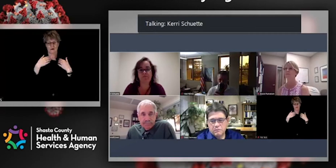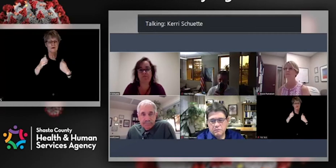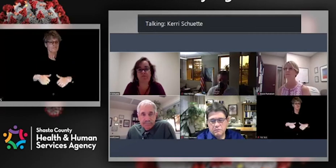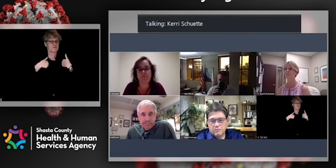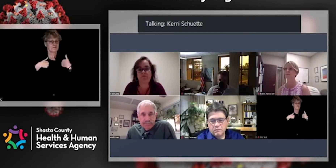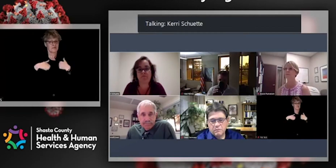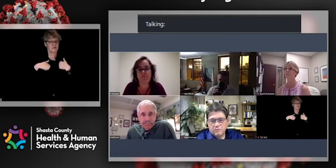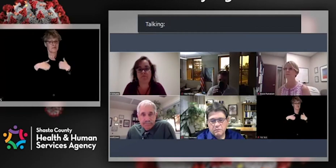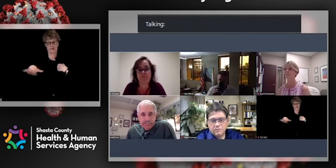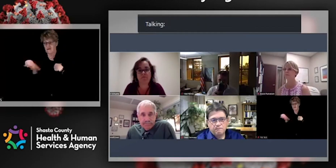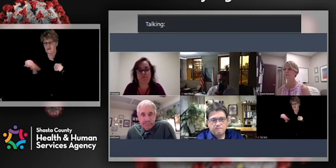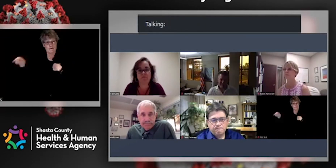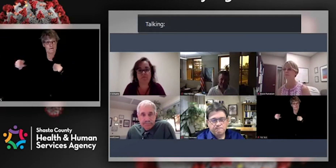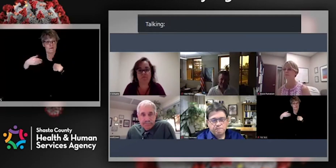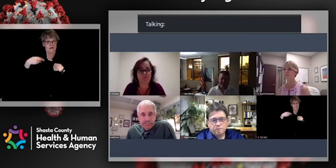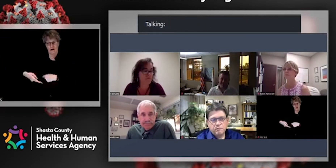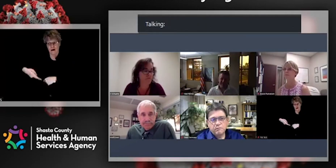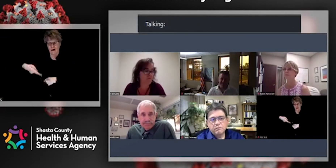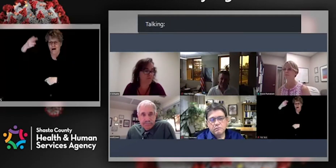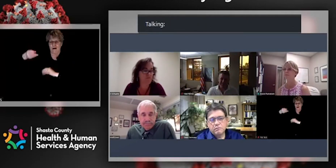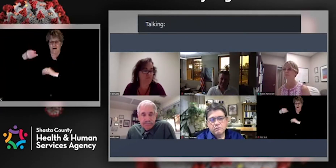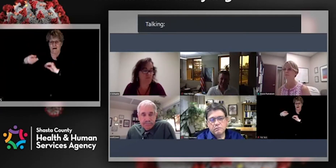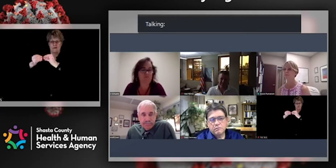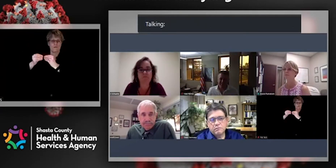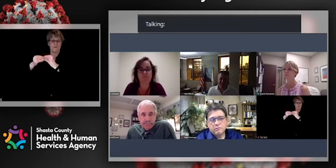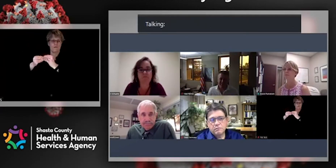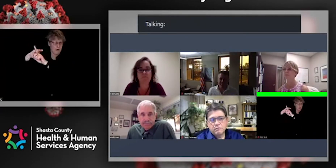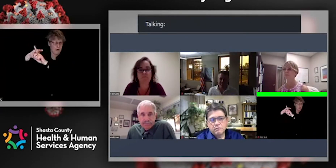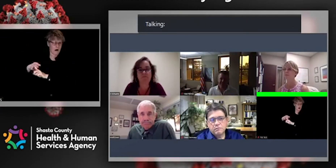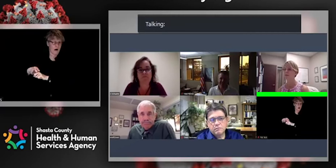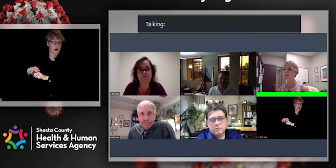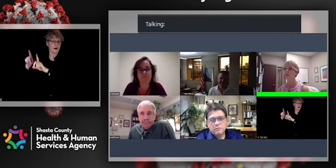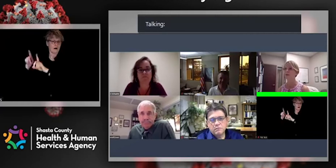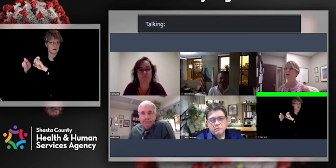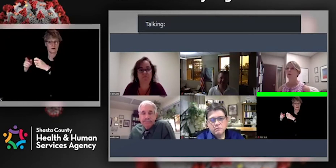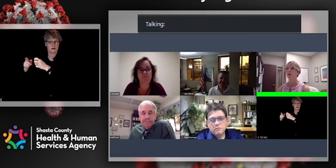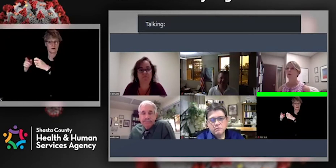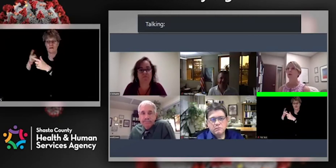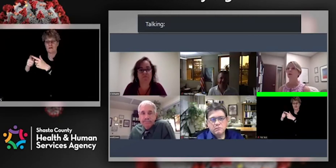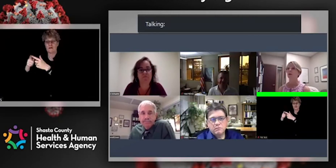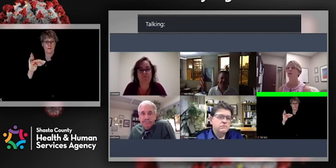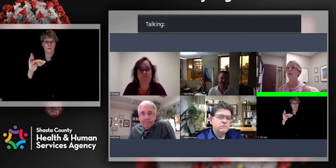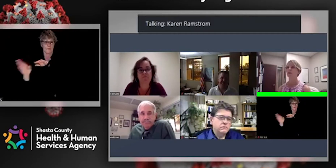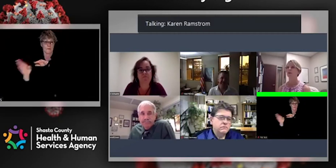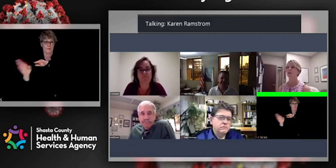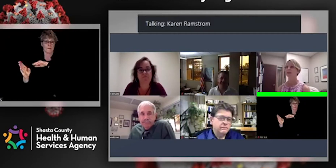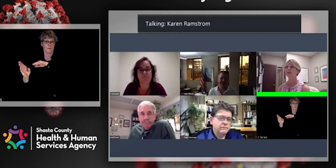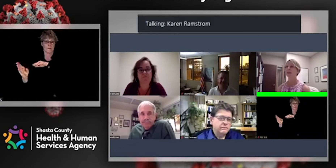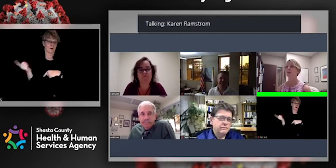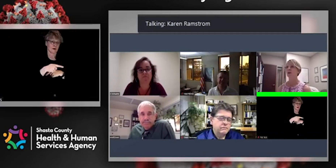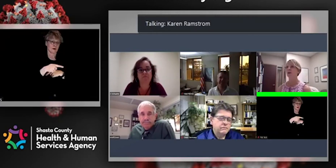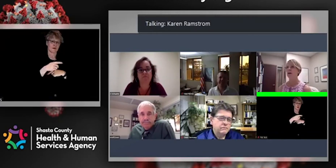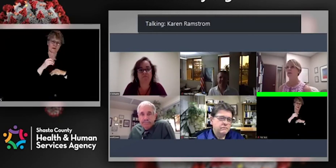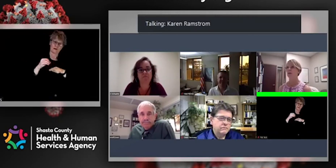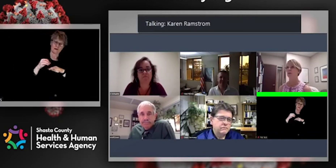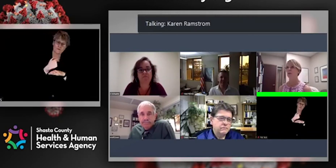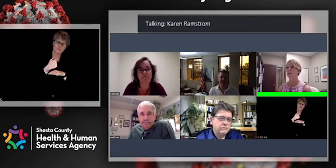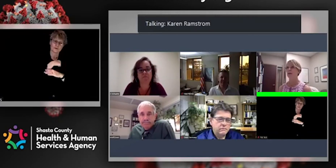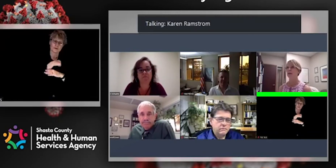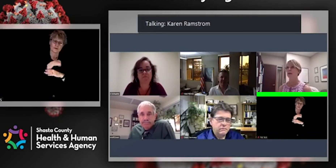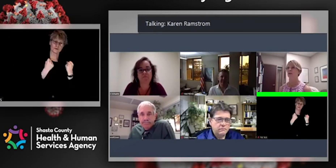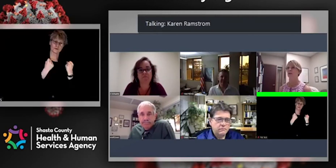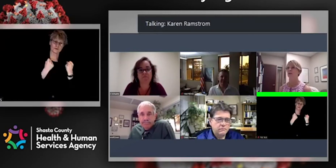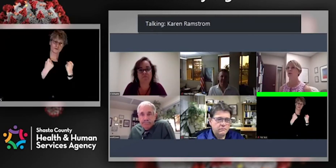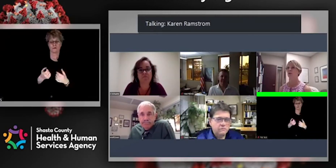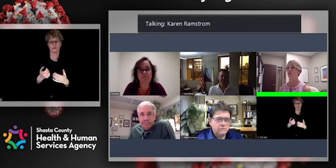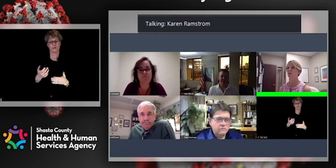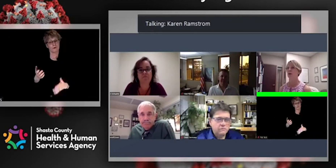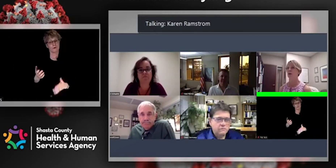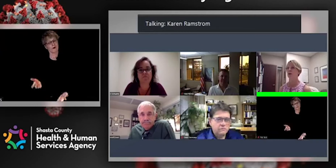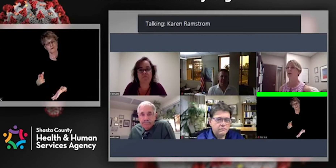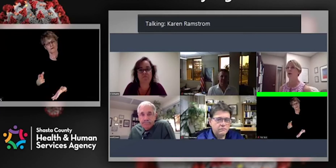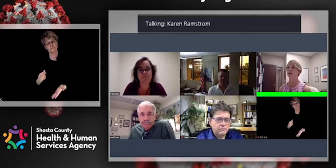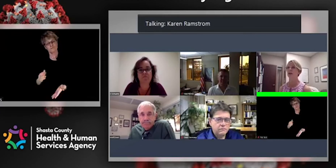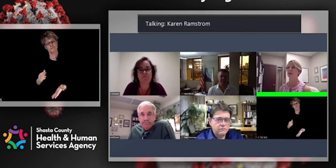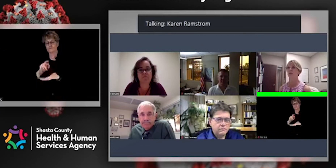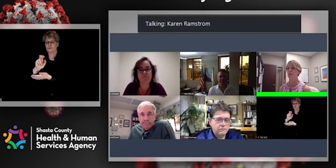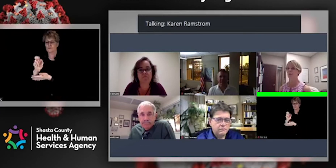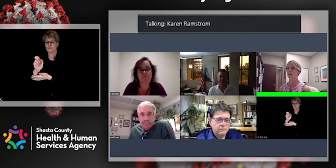Yeah, I don't have a sense that we're having people evacuate to our area, but it's certainly